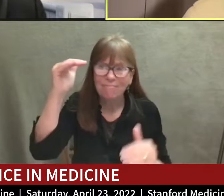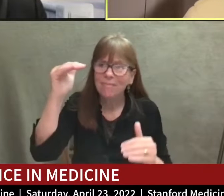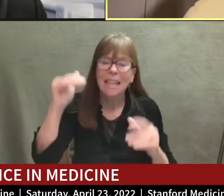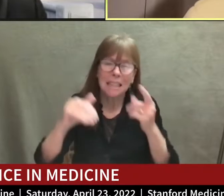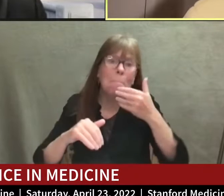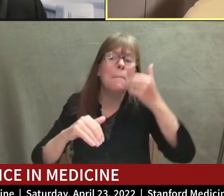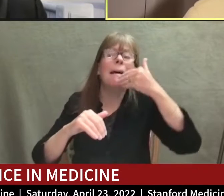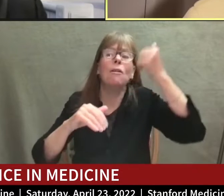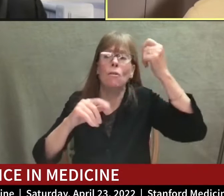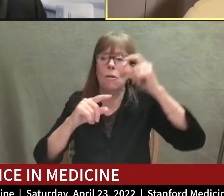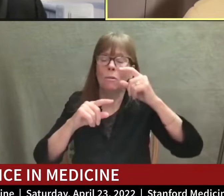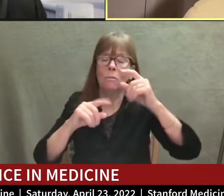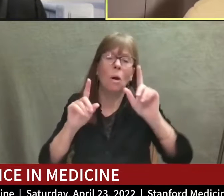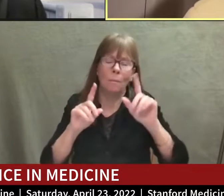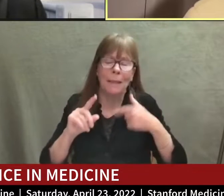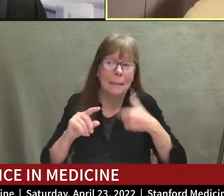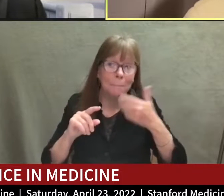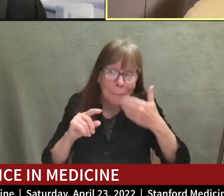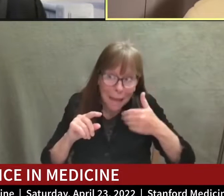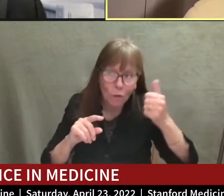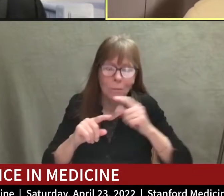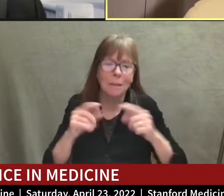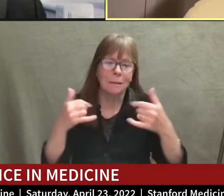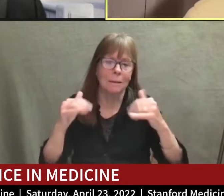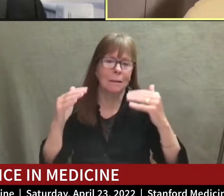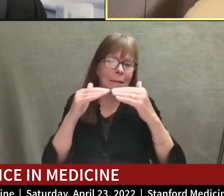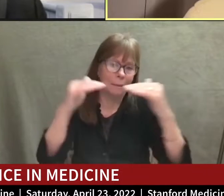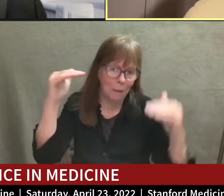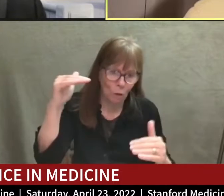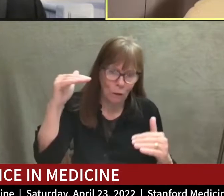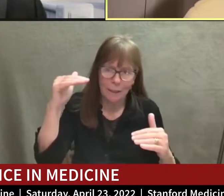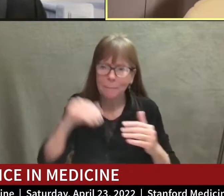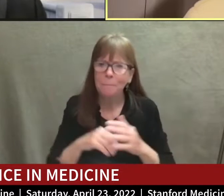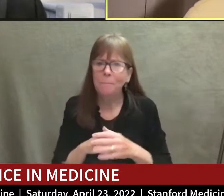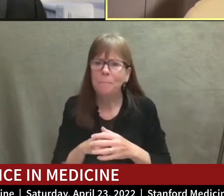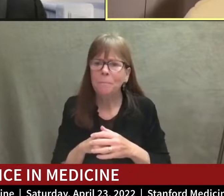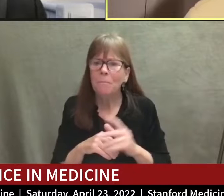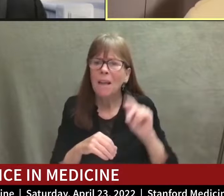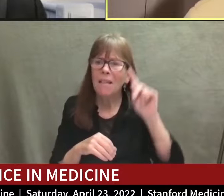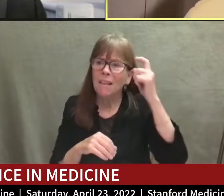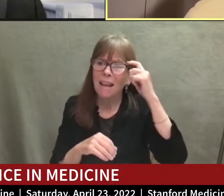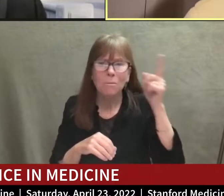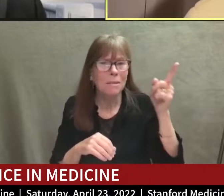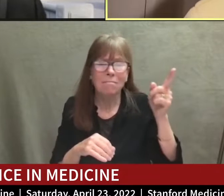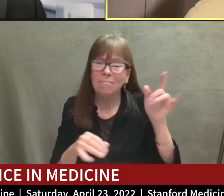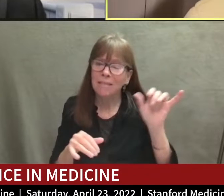that needs to be improved. I think historically, some of the people have not been